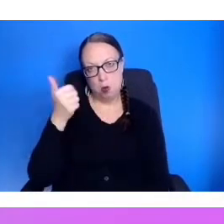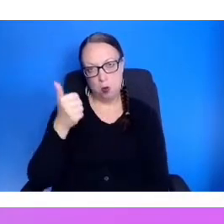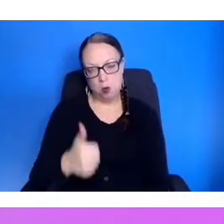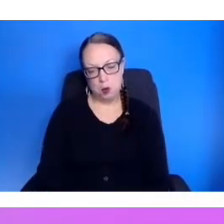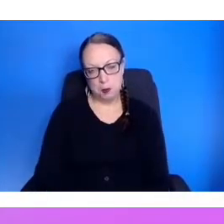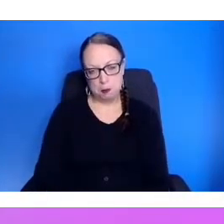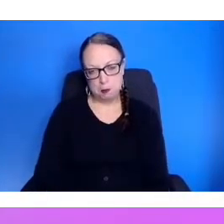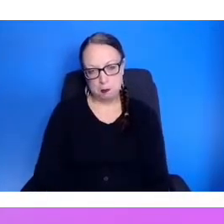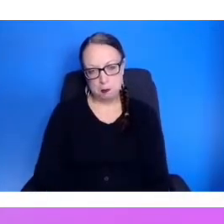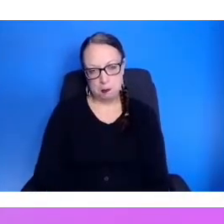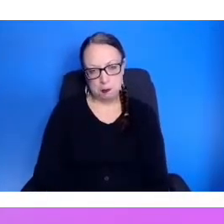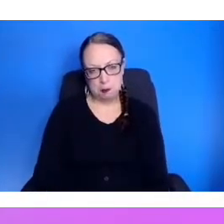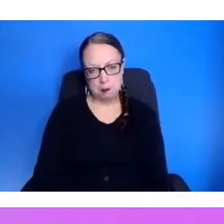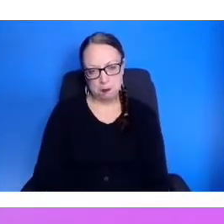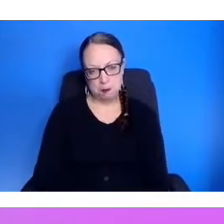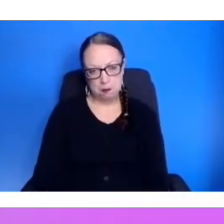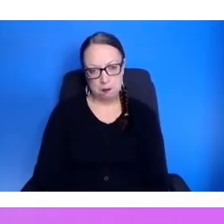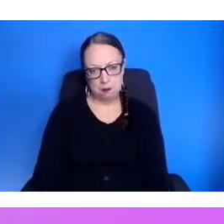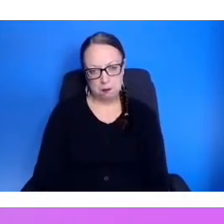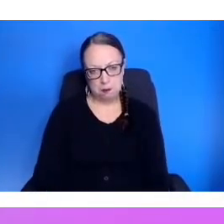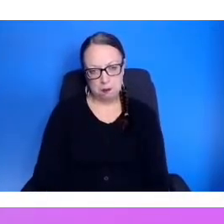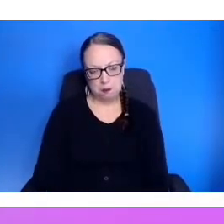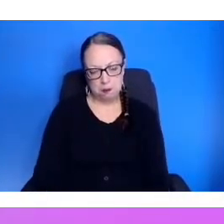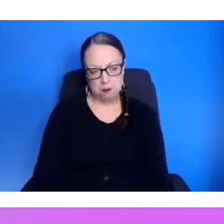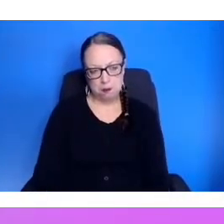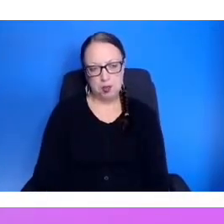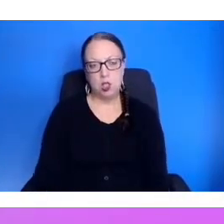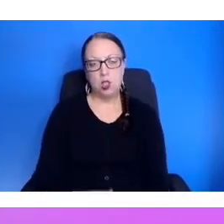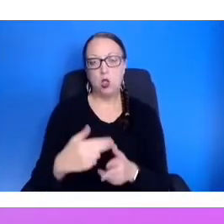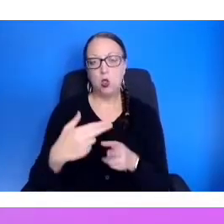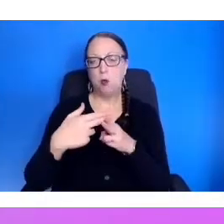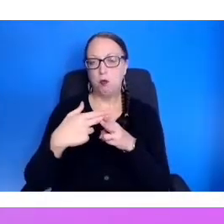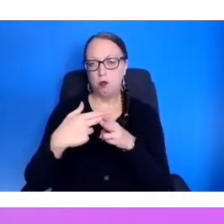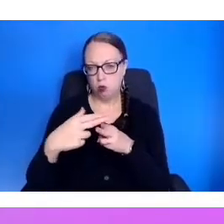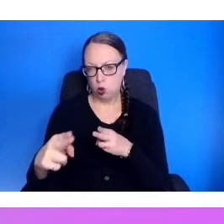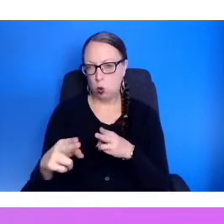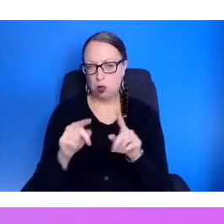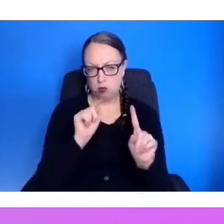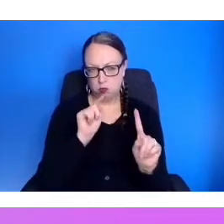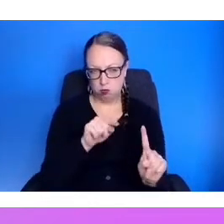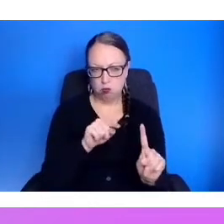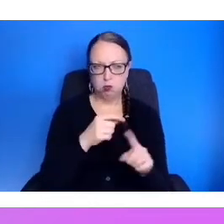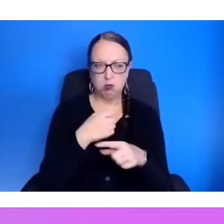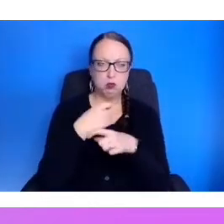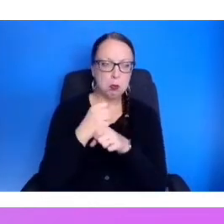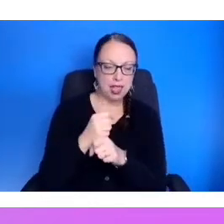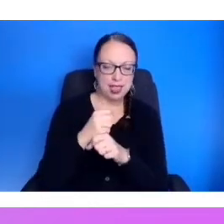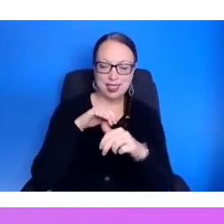So very quickly here to flesh out this slide creating an accessible and safe